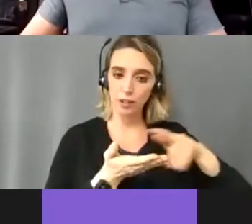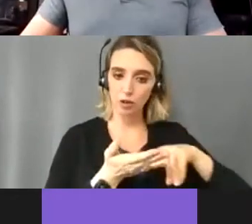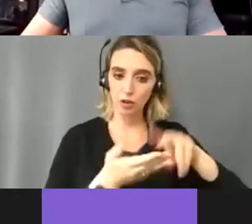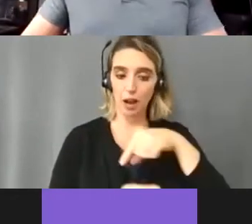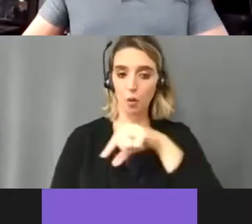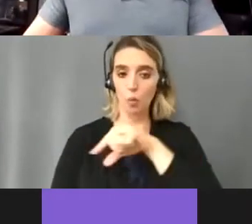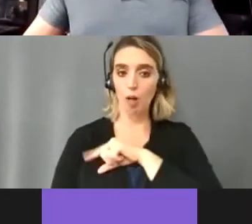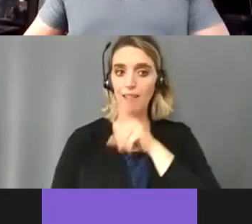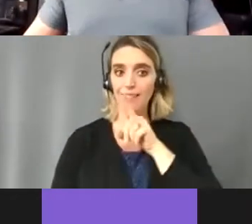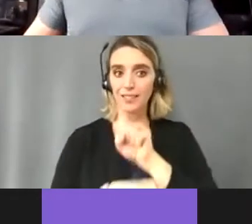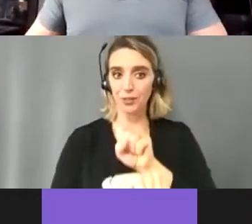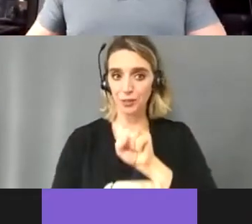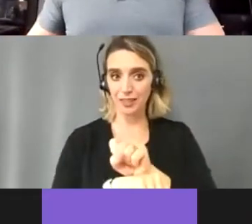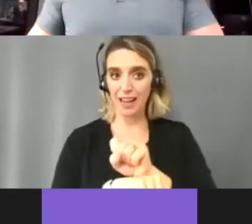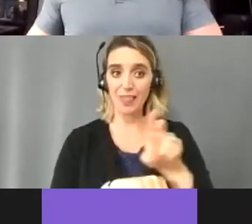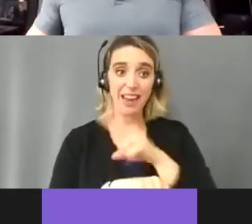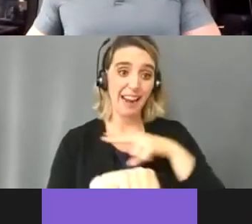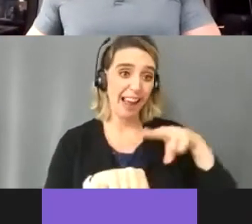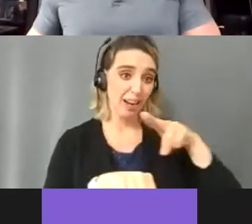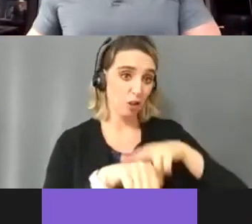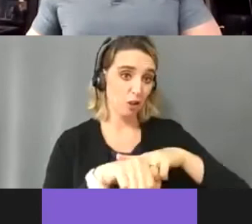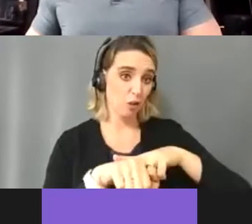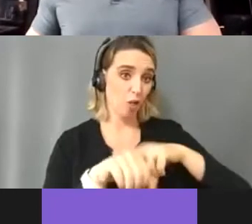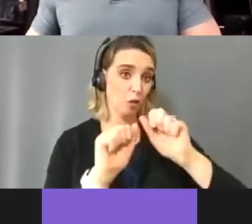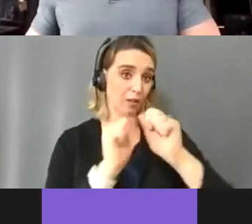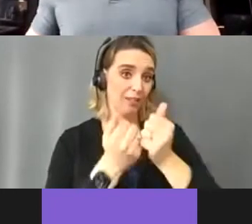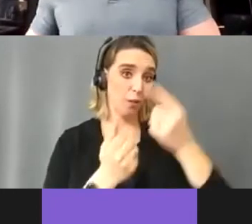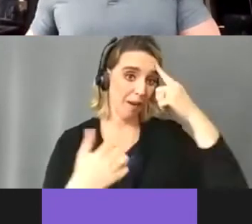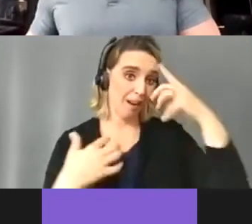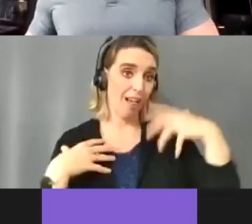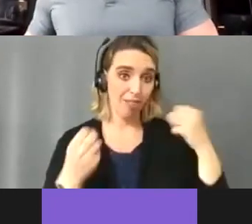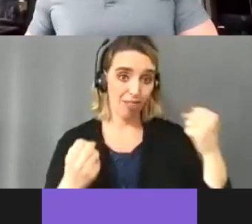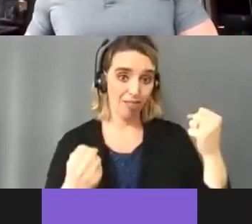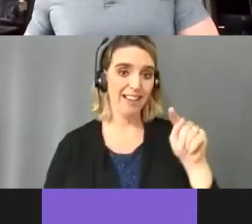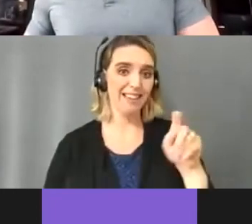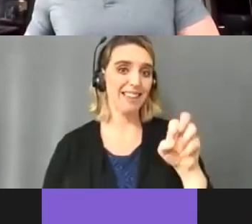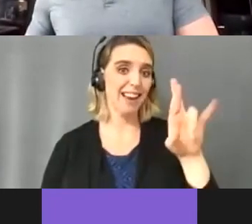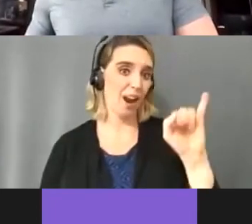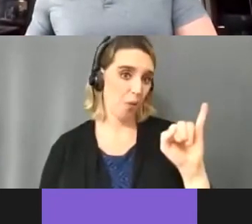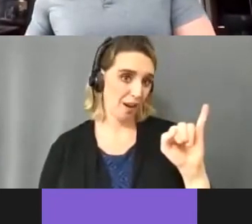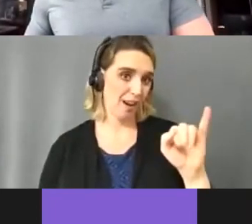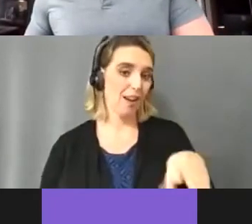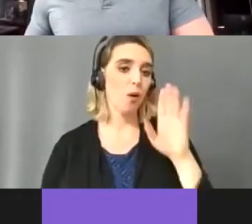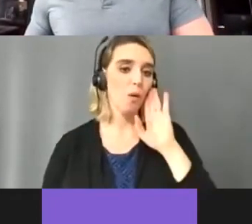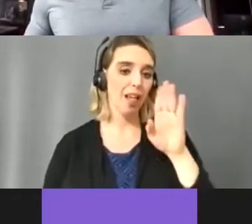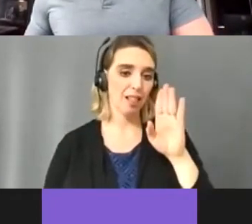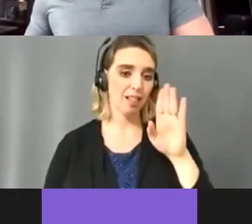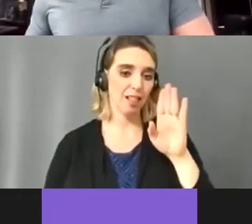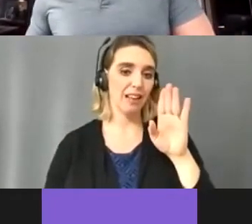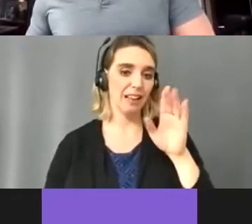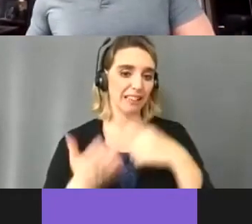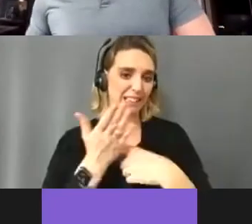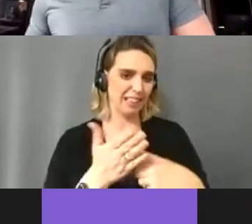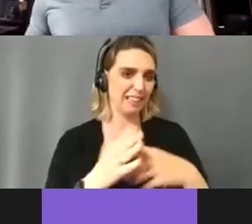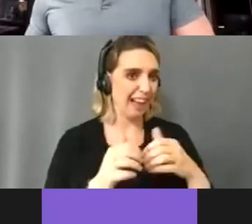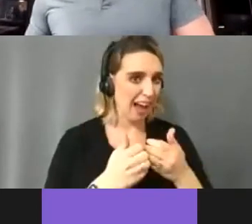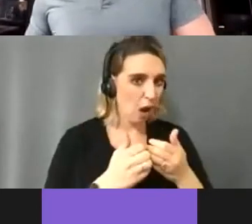at the National Association on Mental Health. And Teri will discuss how to navigate the US healthcare system